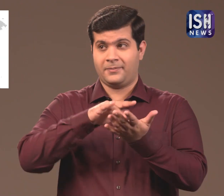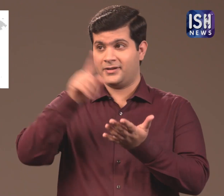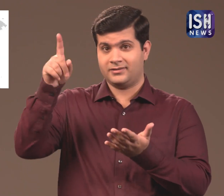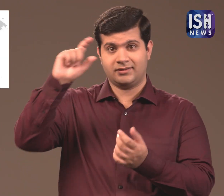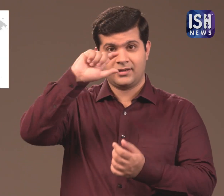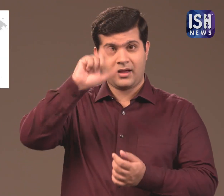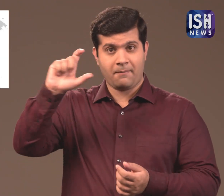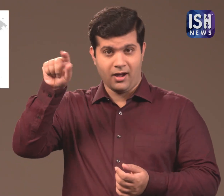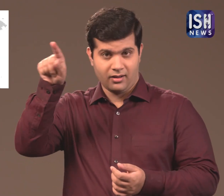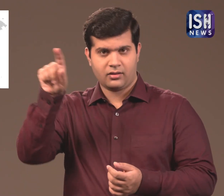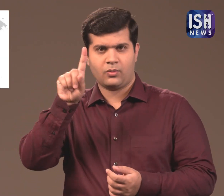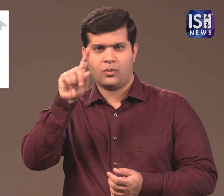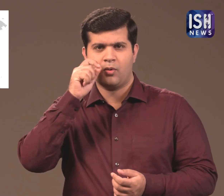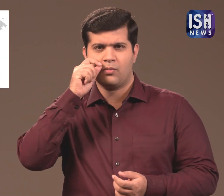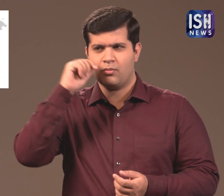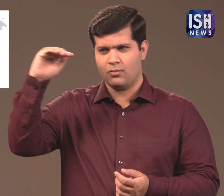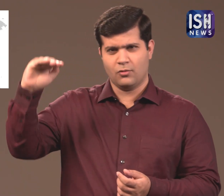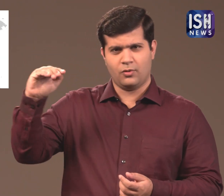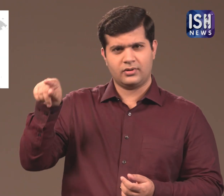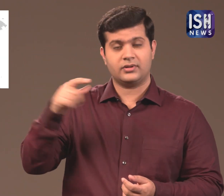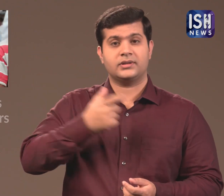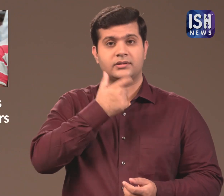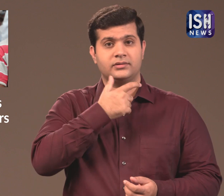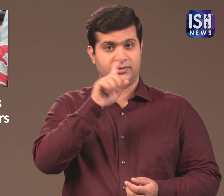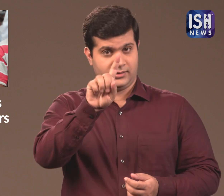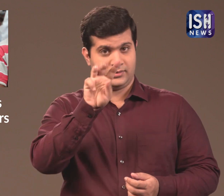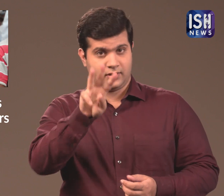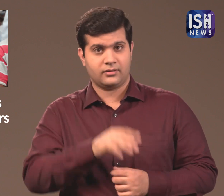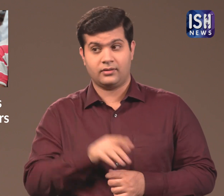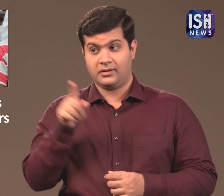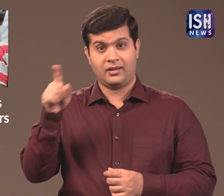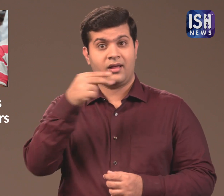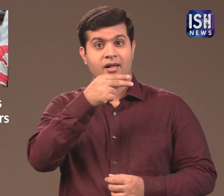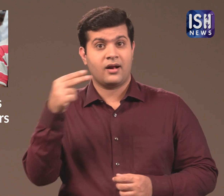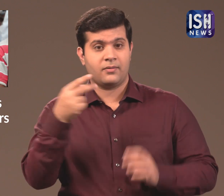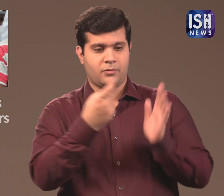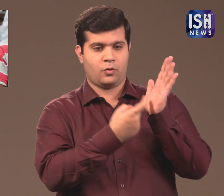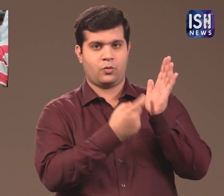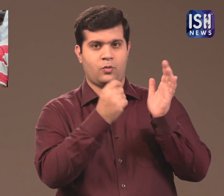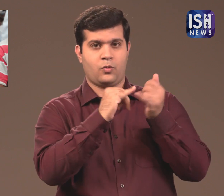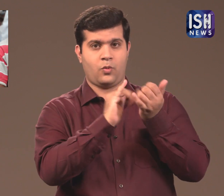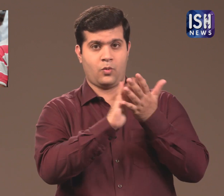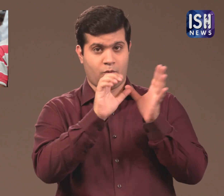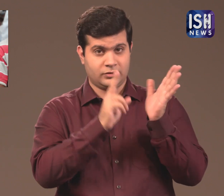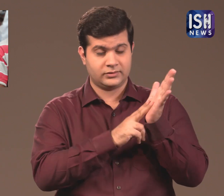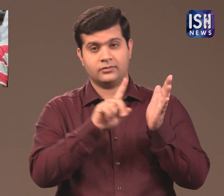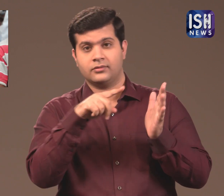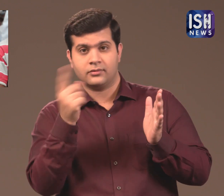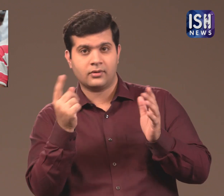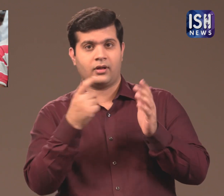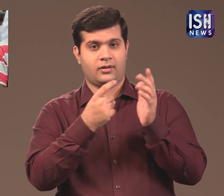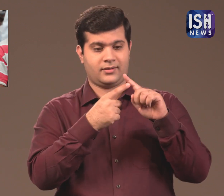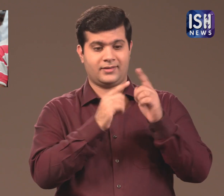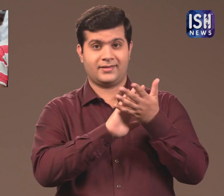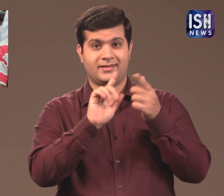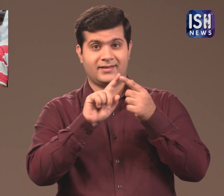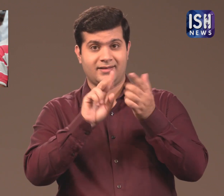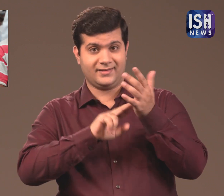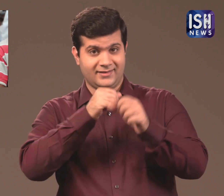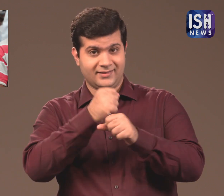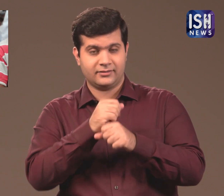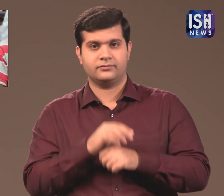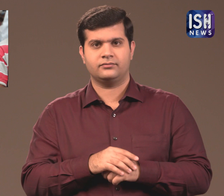In Nepal, there is a 13-year-old boy named Roshan Theeng.